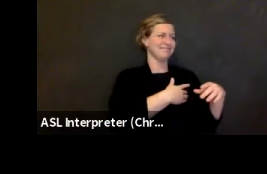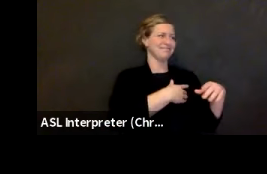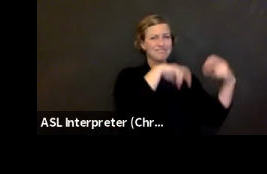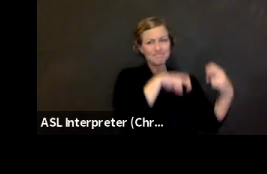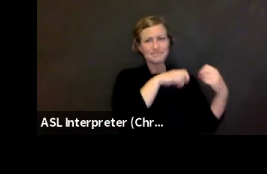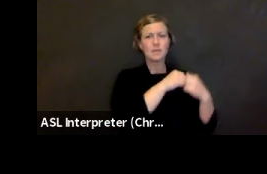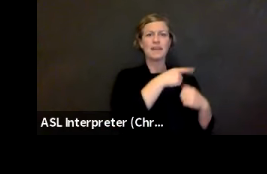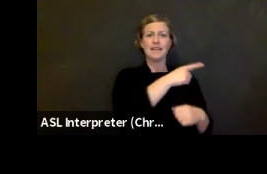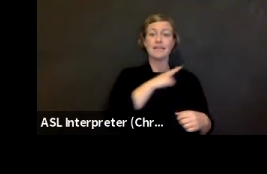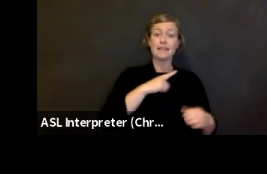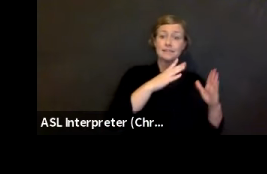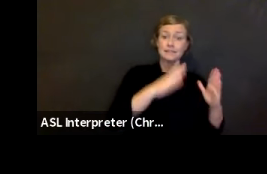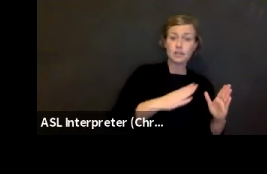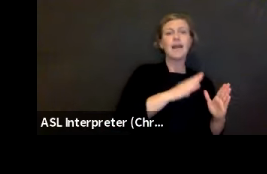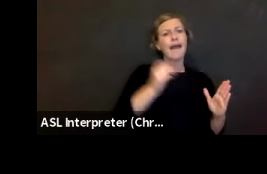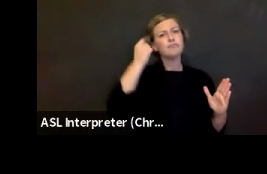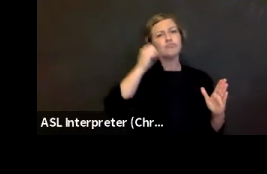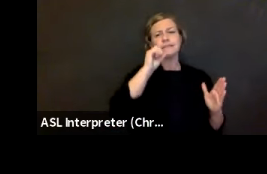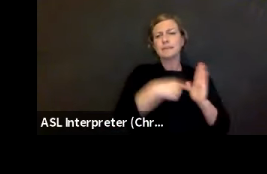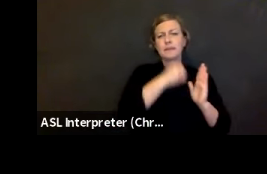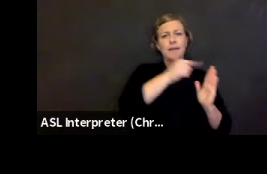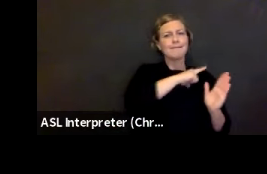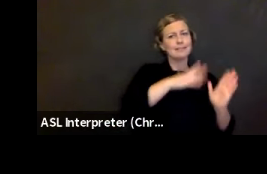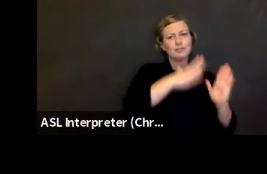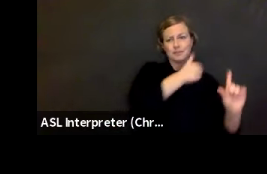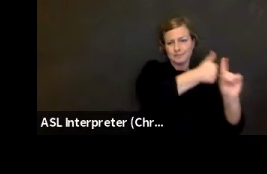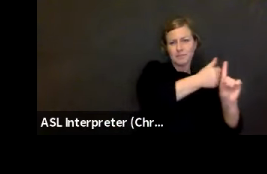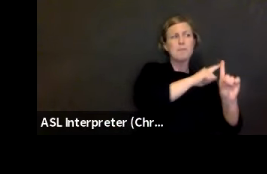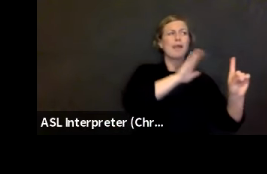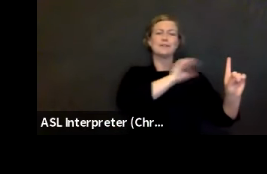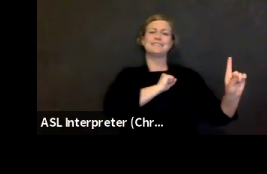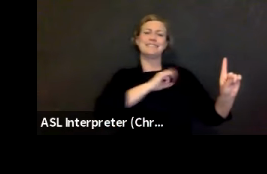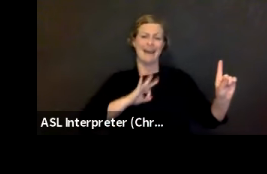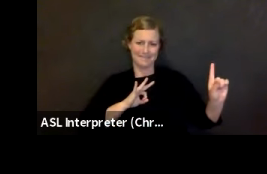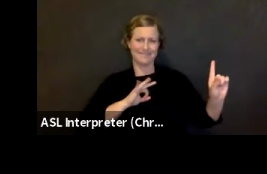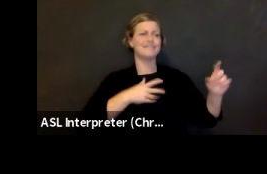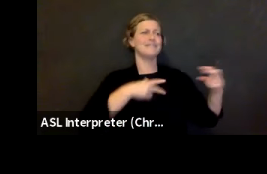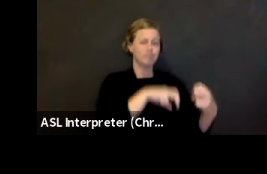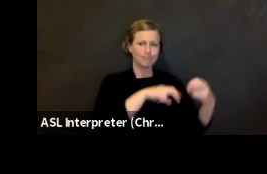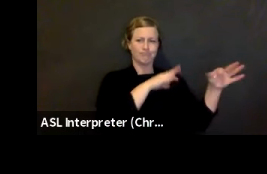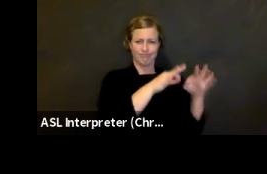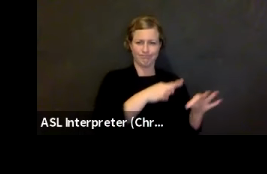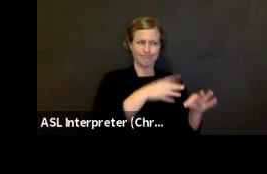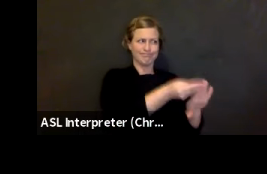opeds or working with a reporter on a story or meet in person or virtually with legislators and their staff